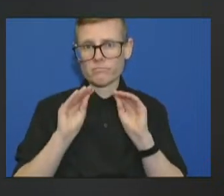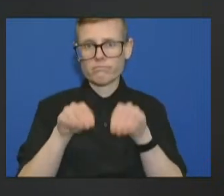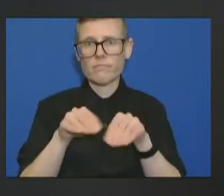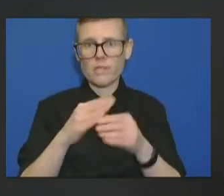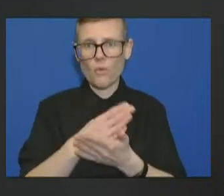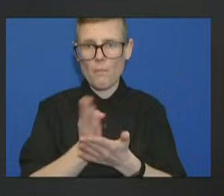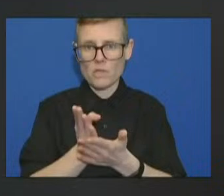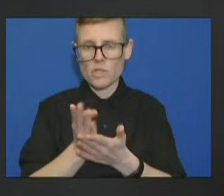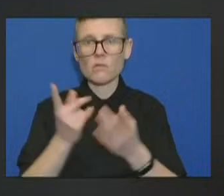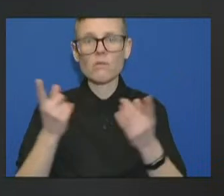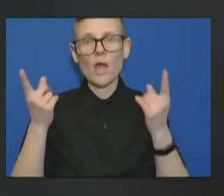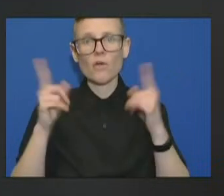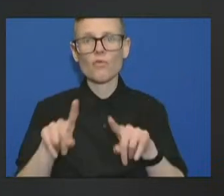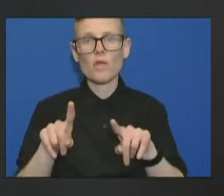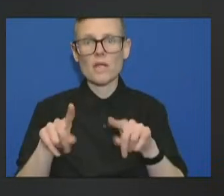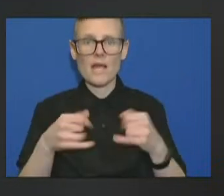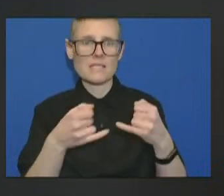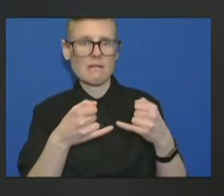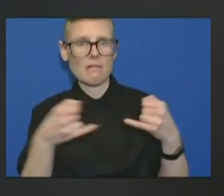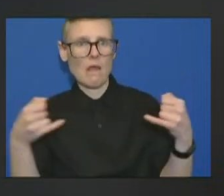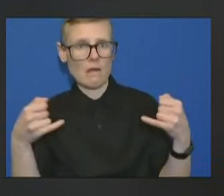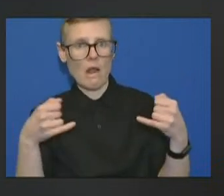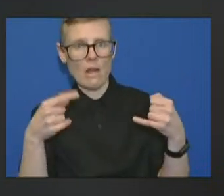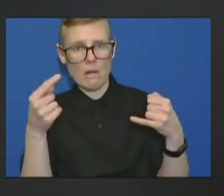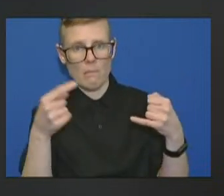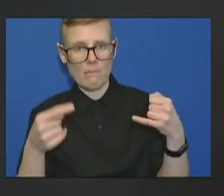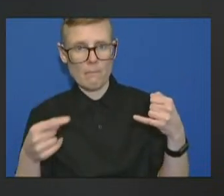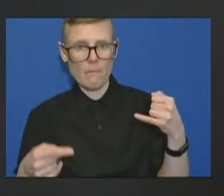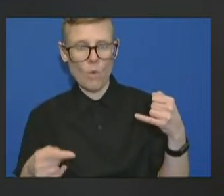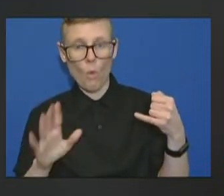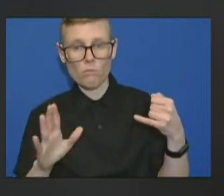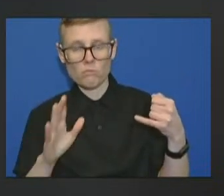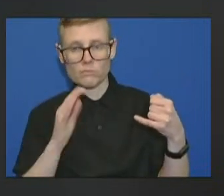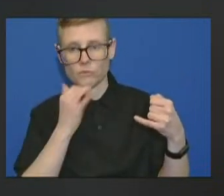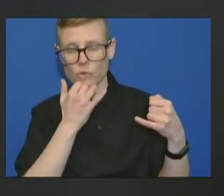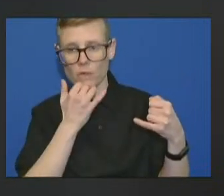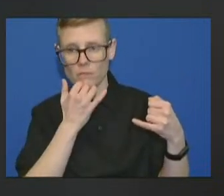number of non-compete contracts